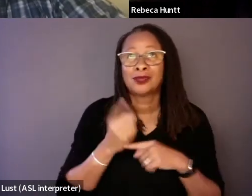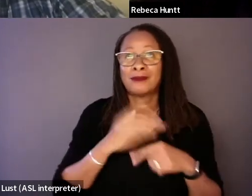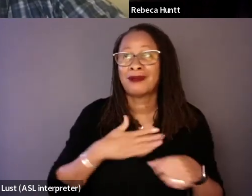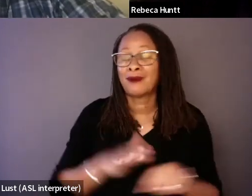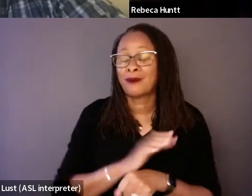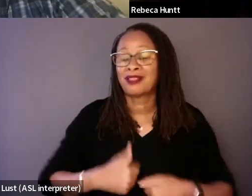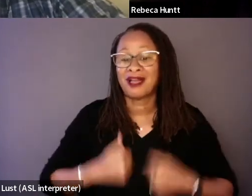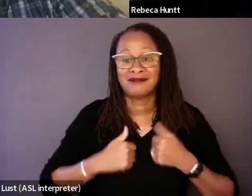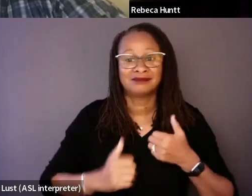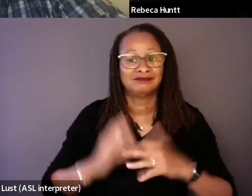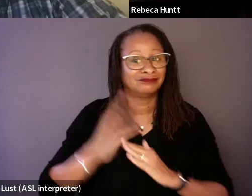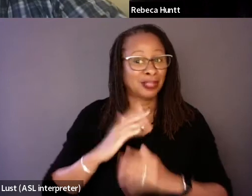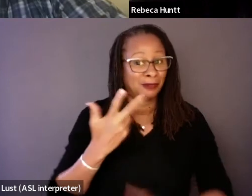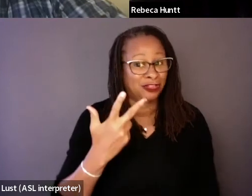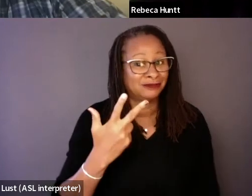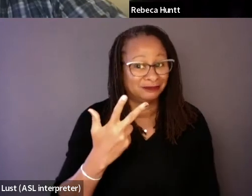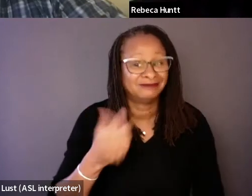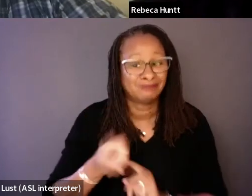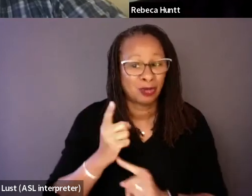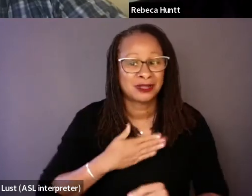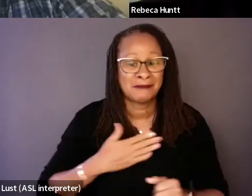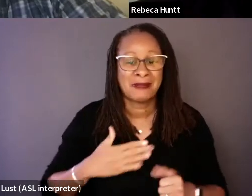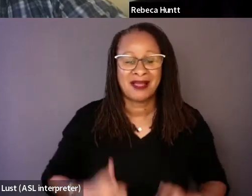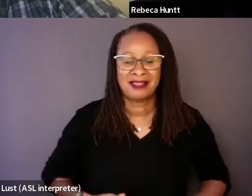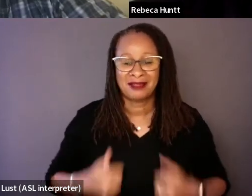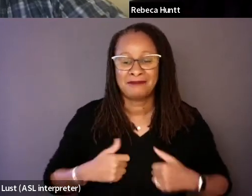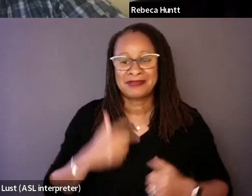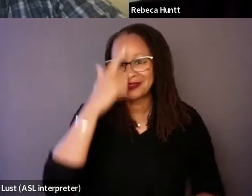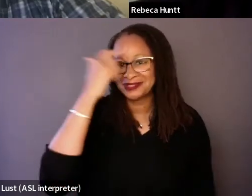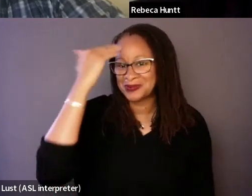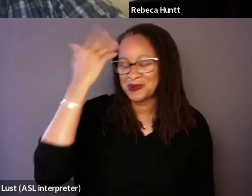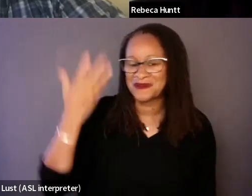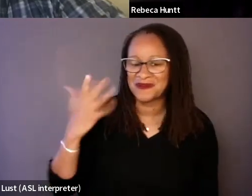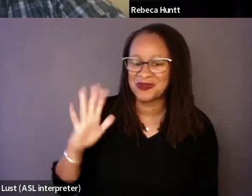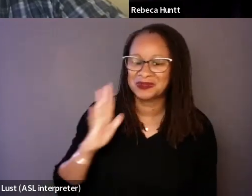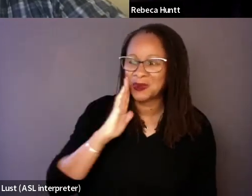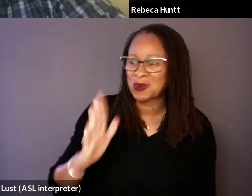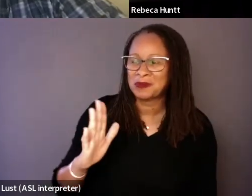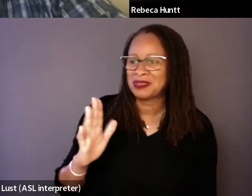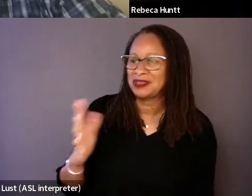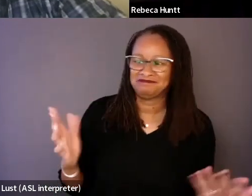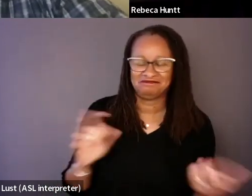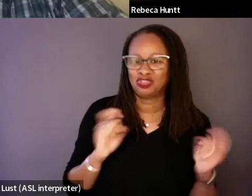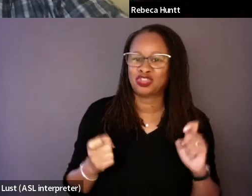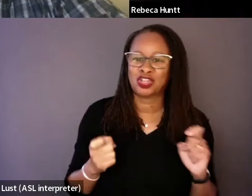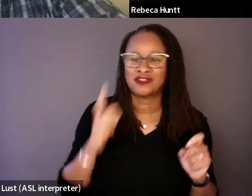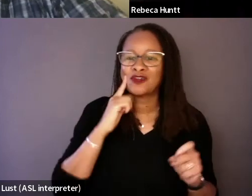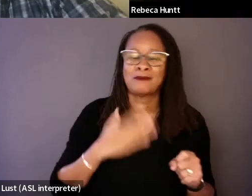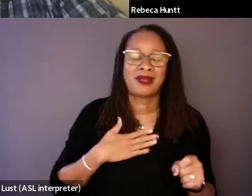top three moments of my life because I knew that it was going to be a game changer for my entire